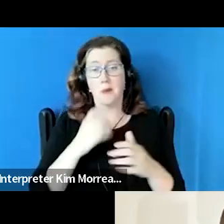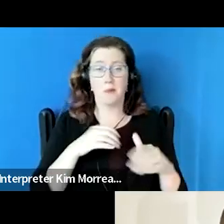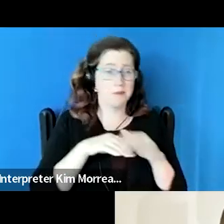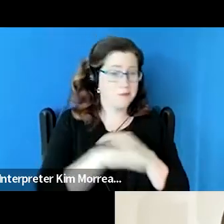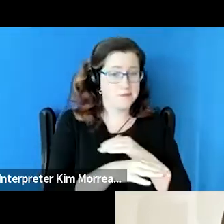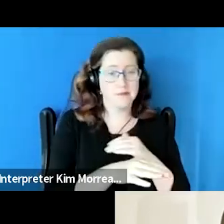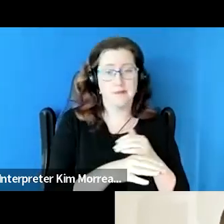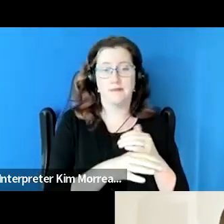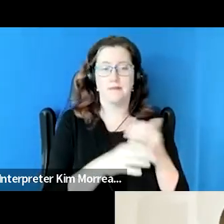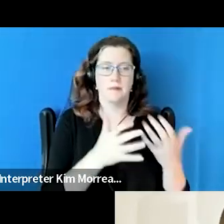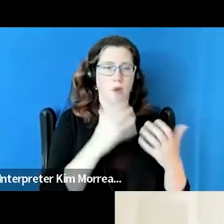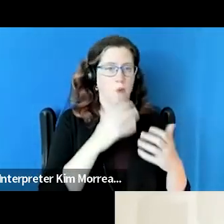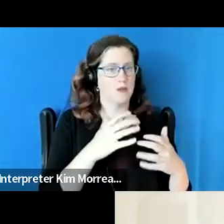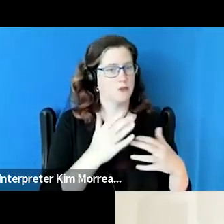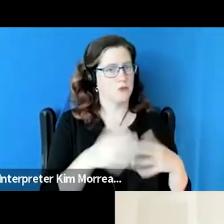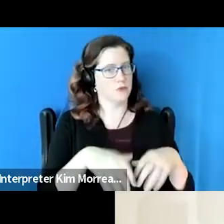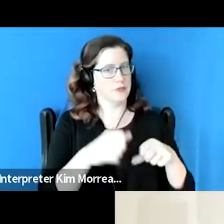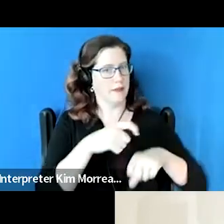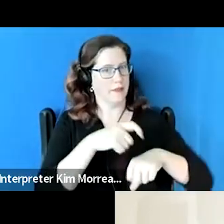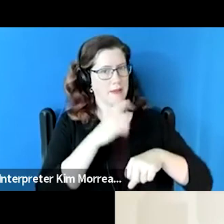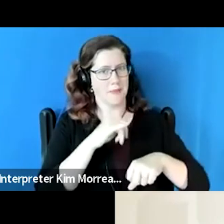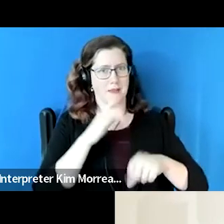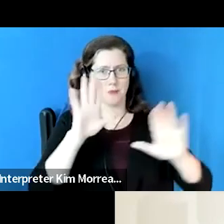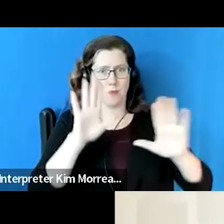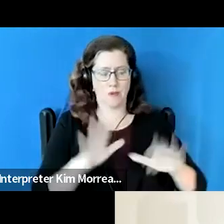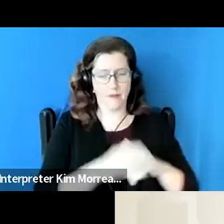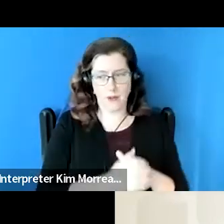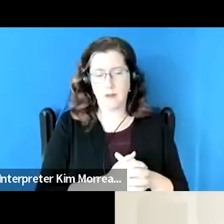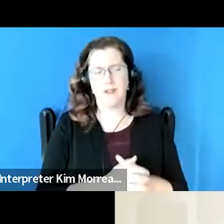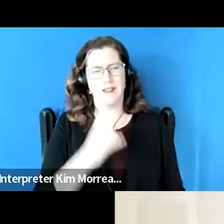if they wanna make the time for it, which is wonderful. And there's a variety to choose from.